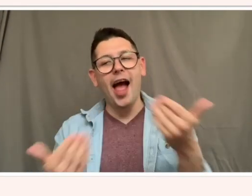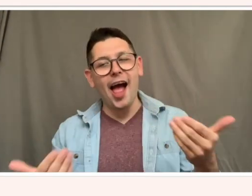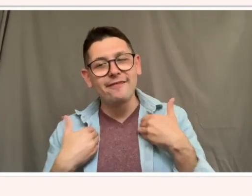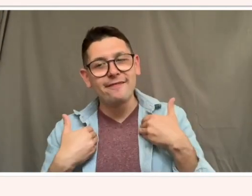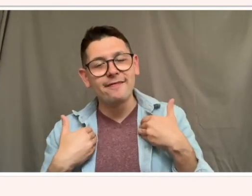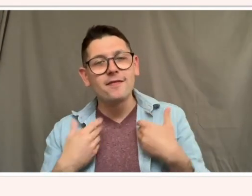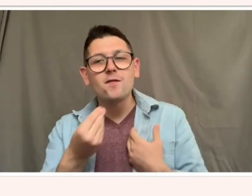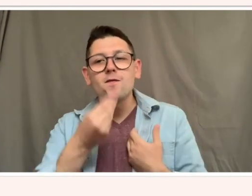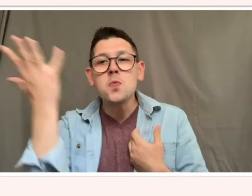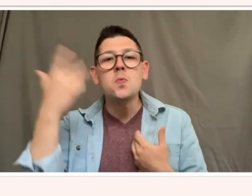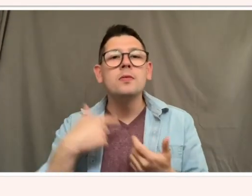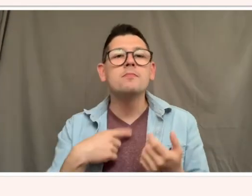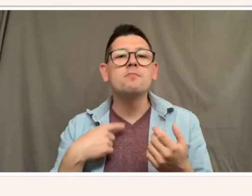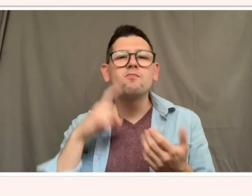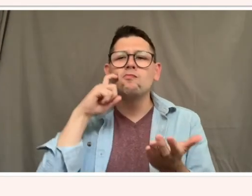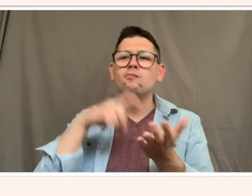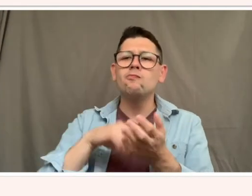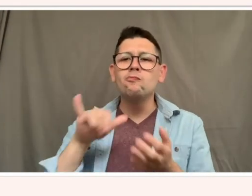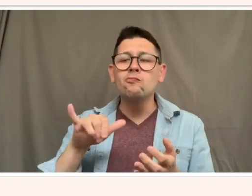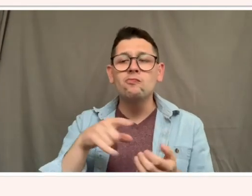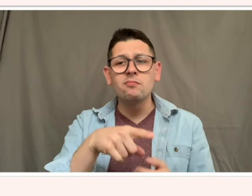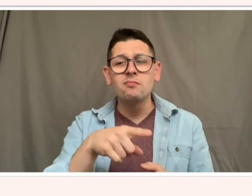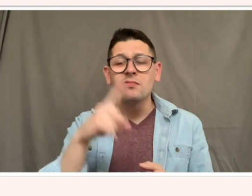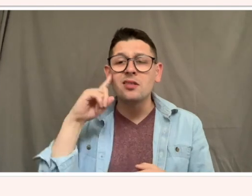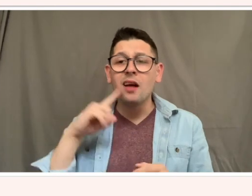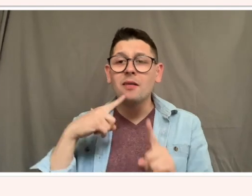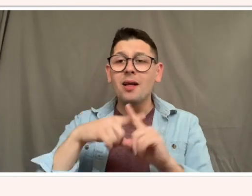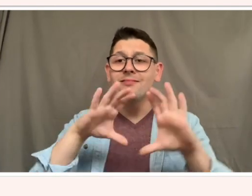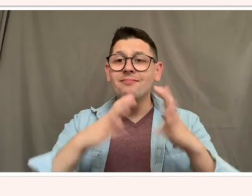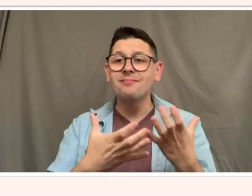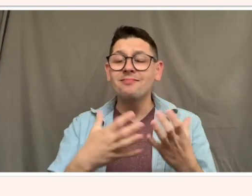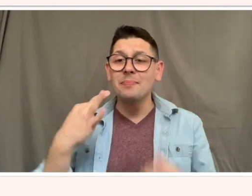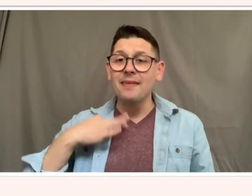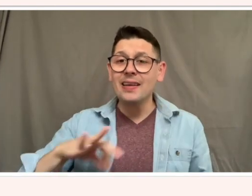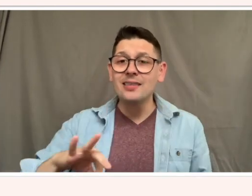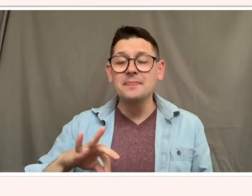Of course while there are a lot of positive things about this new way of teaching, there are some drawback as well.